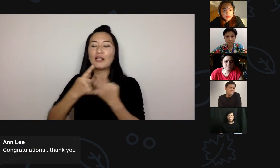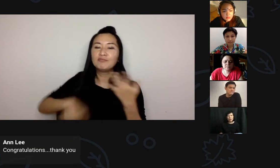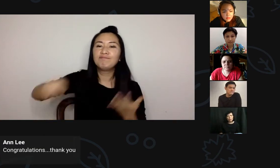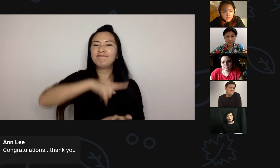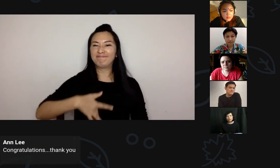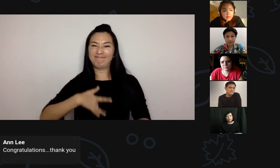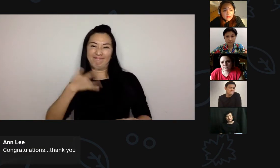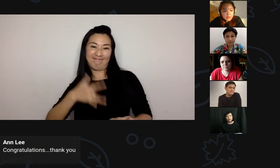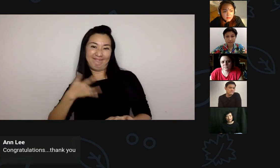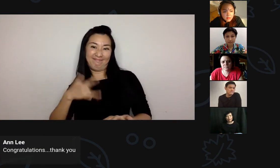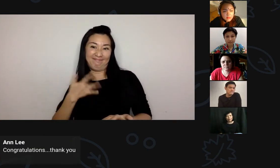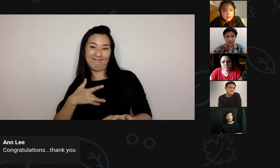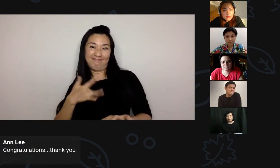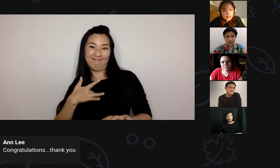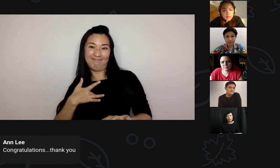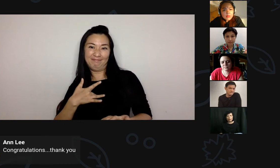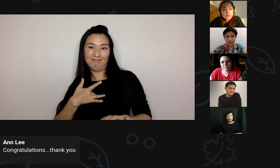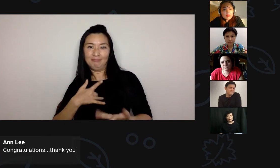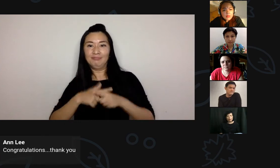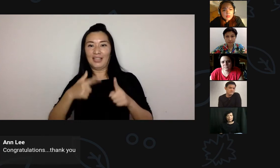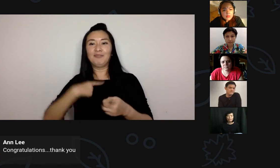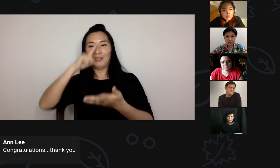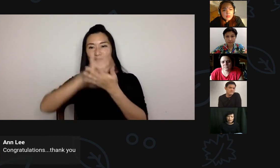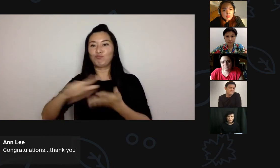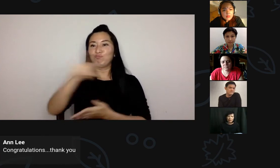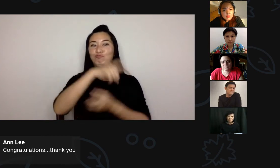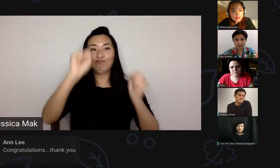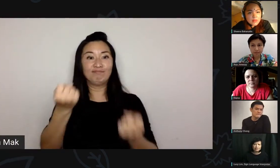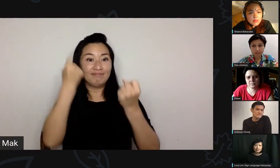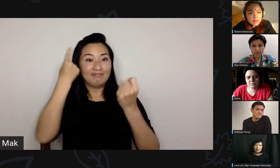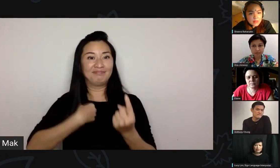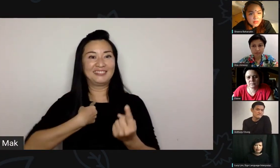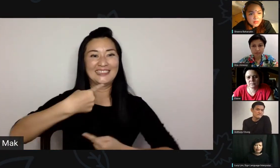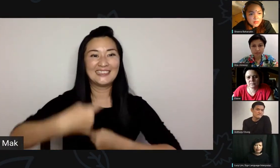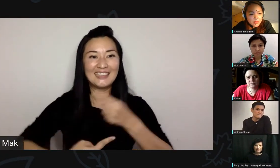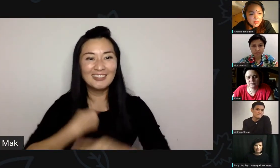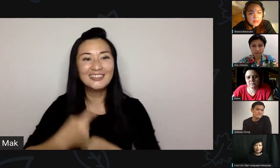So I wanted to share the feelings